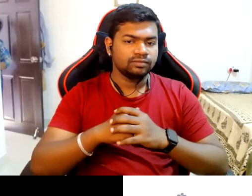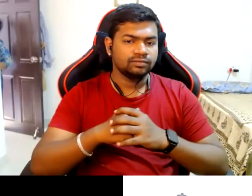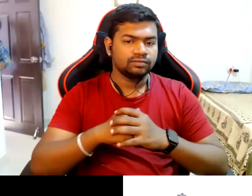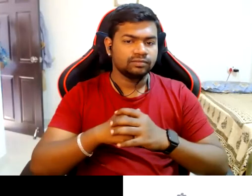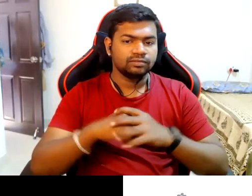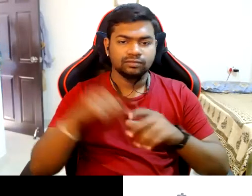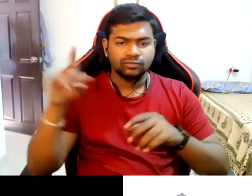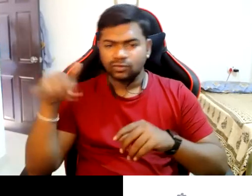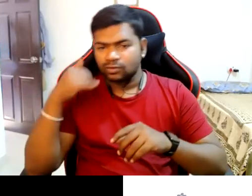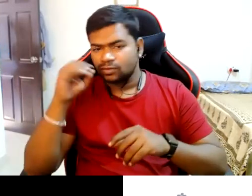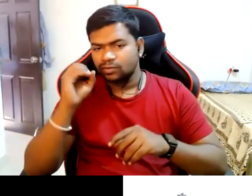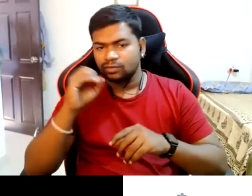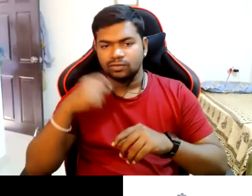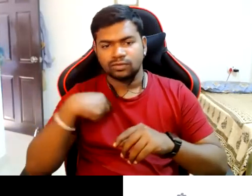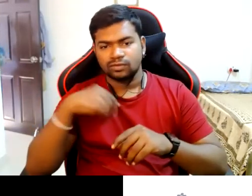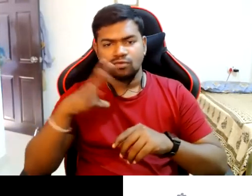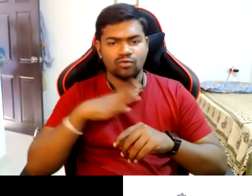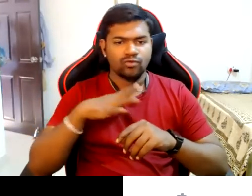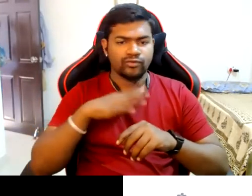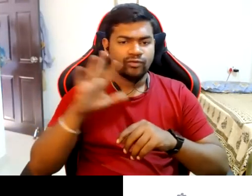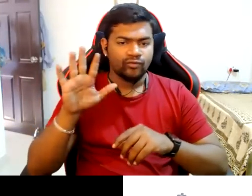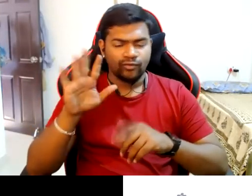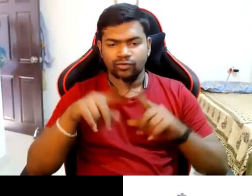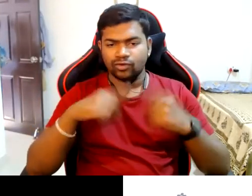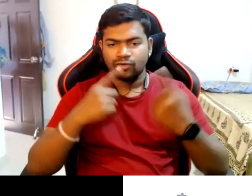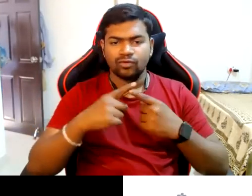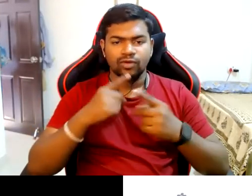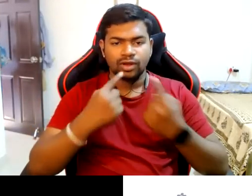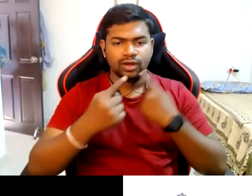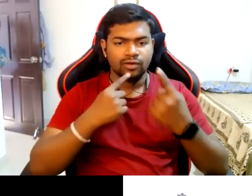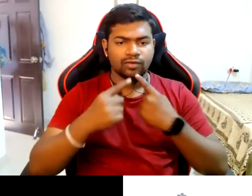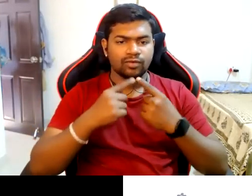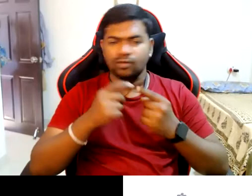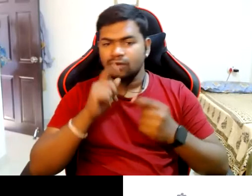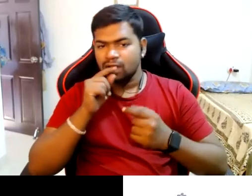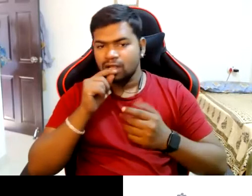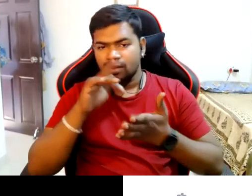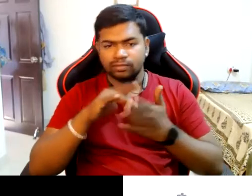the phone and I was waiting for the fifth round of interview in the cafeteriaand the HR came and said.